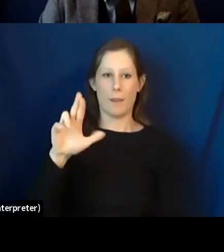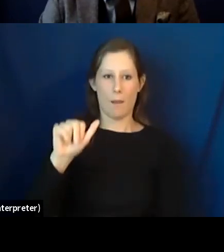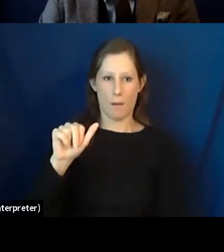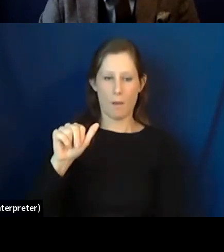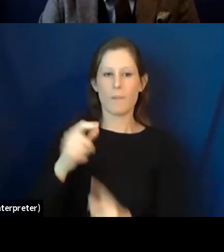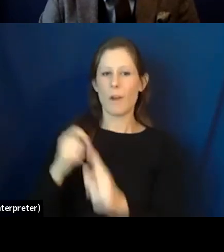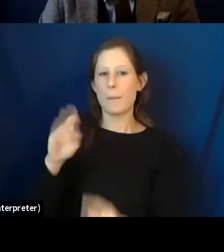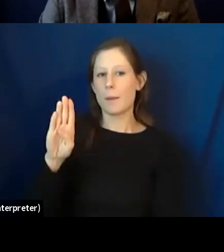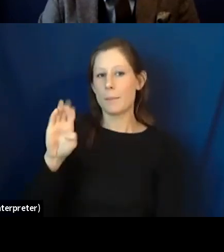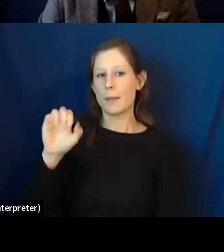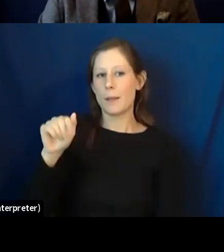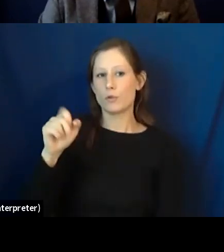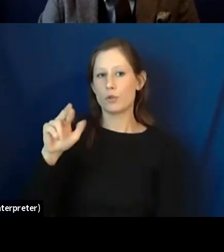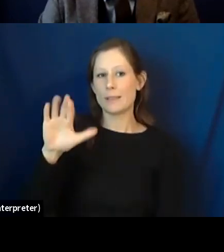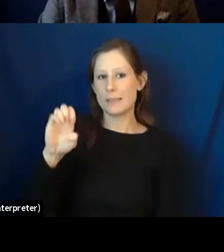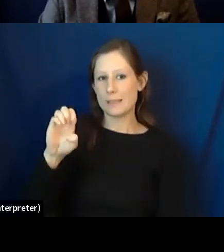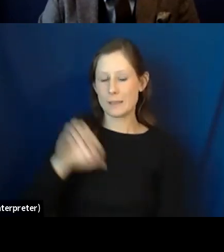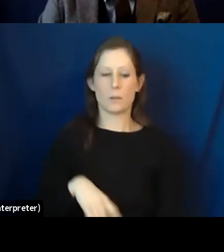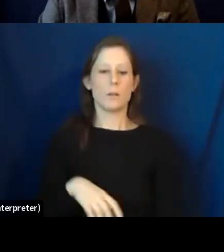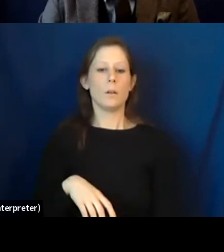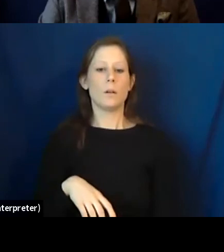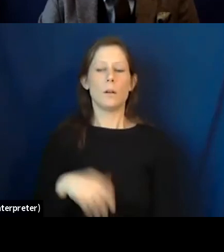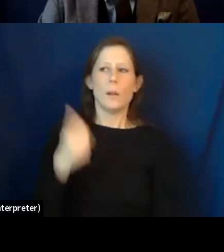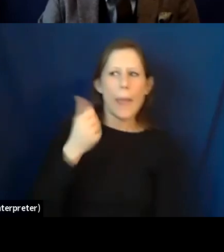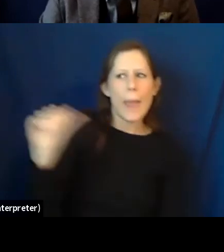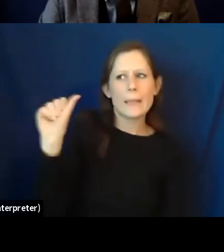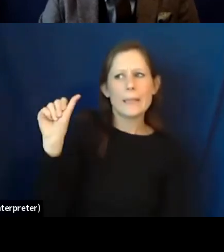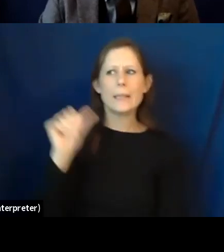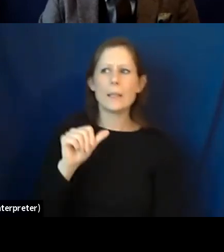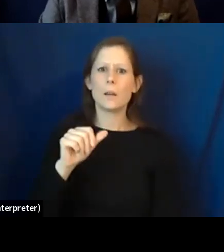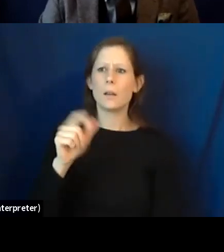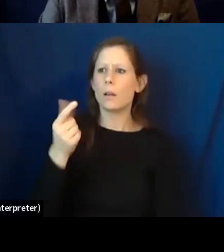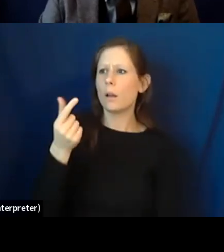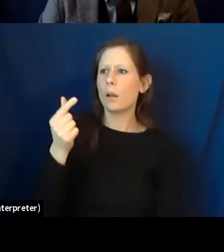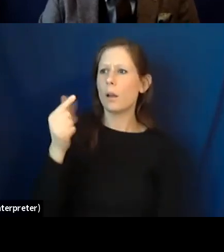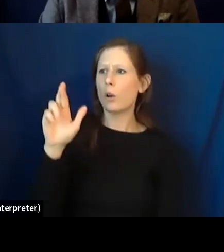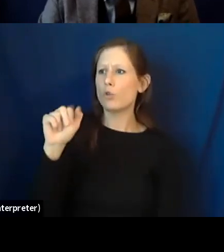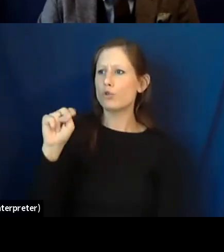from miss prost any grant opportunity to develop trainings related to cultural competency